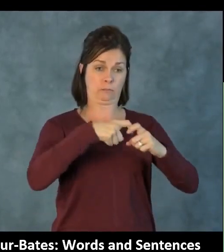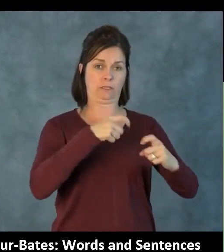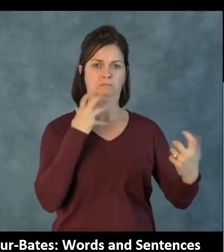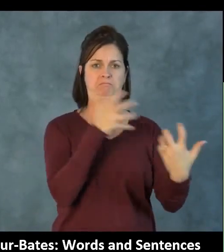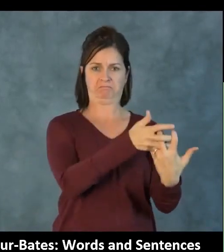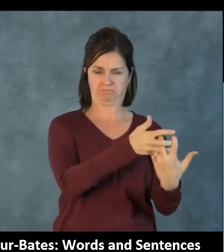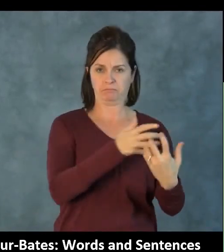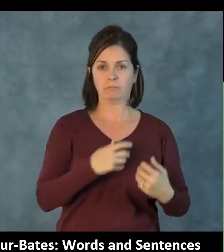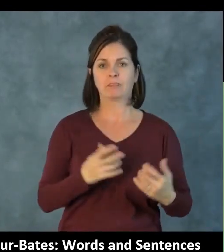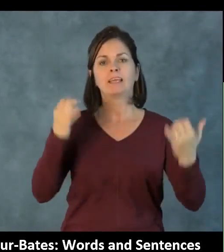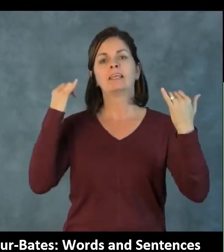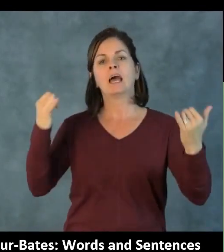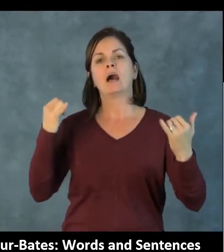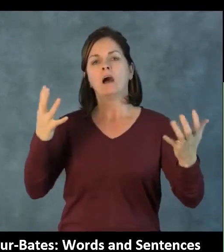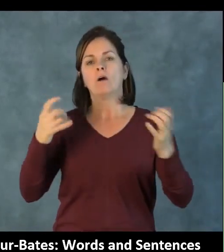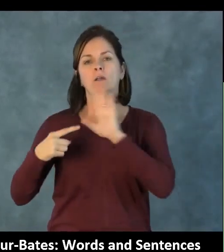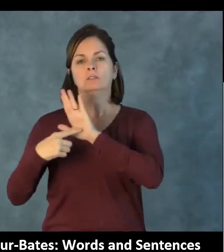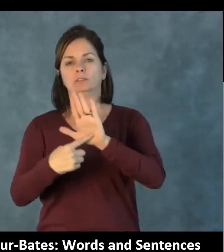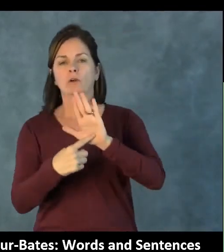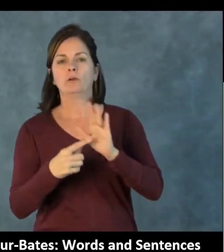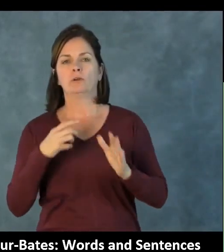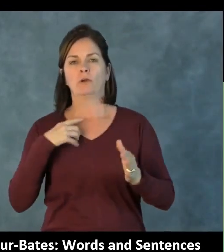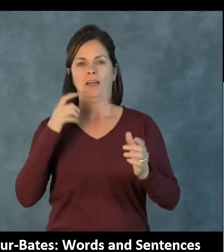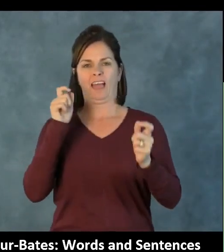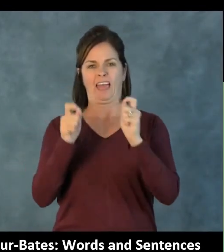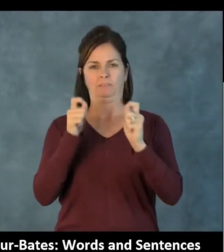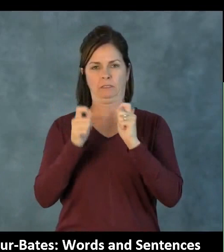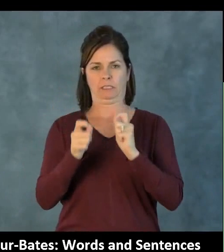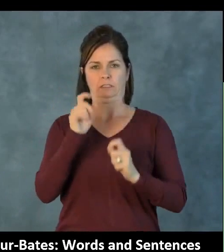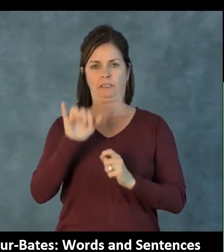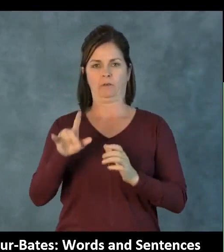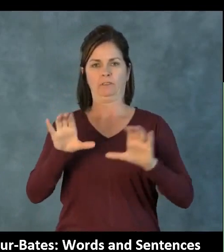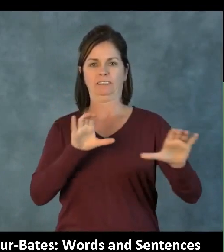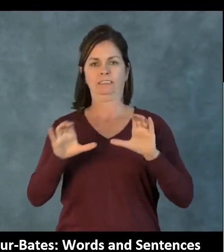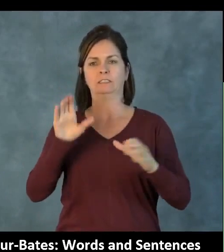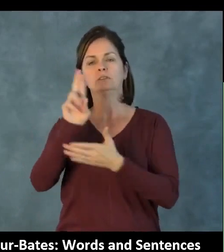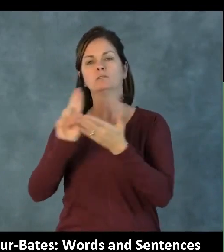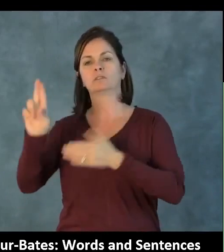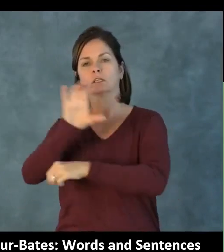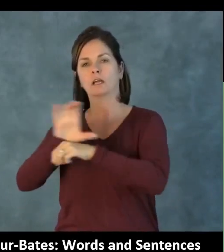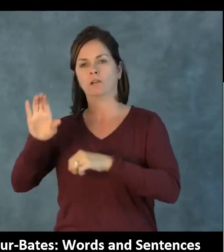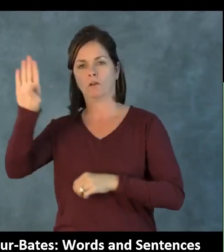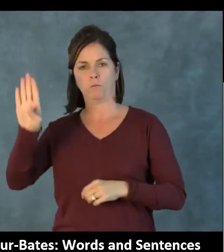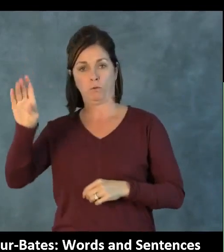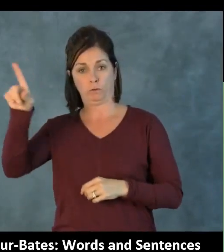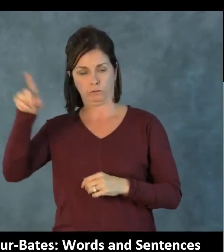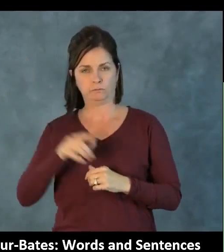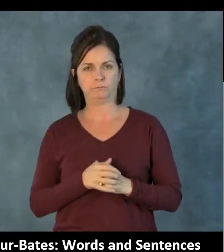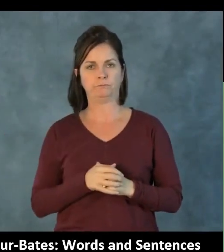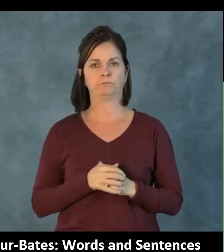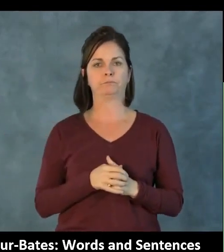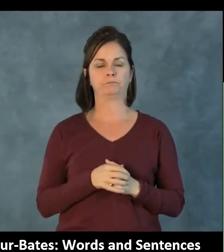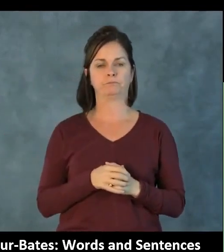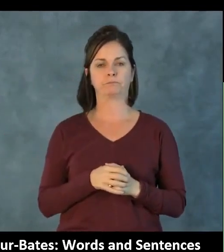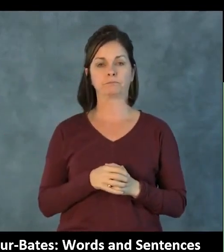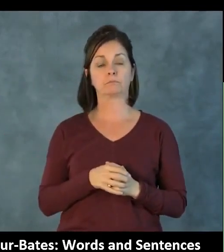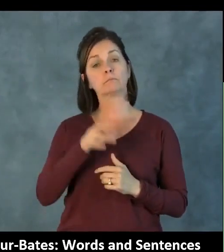at the University of Colorado at Boulder. At the University of Colorado at Boulder,